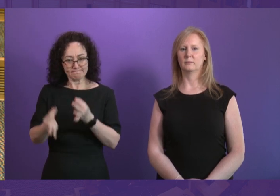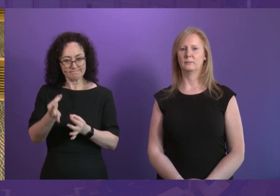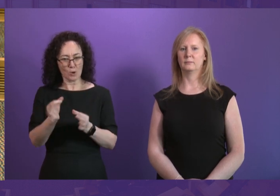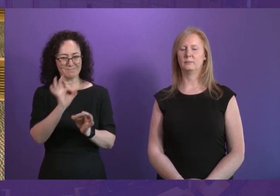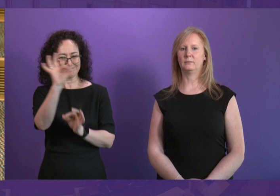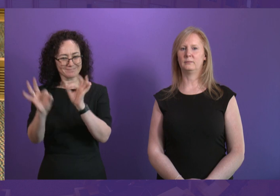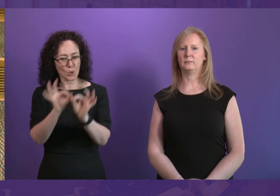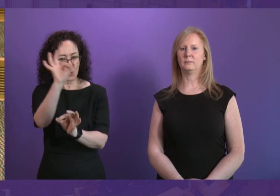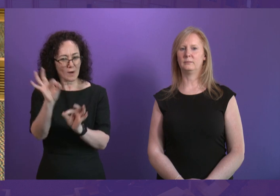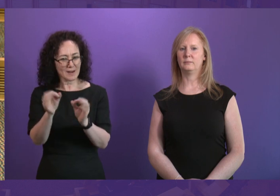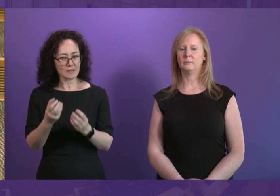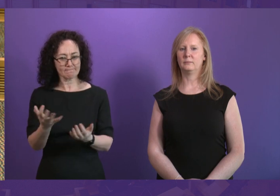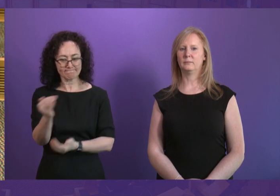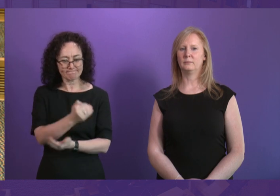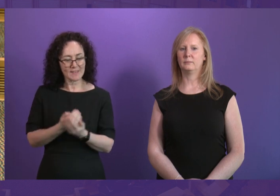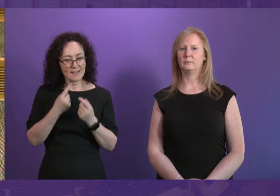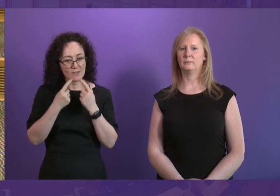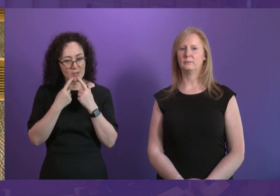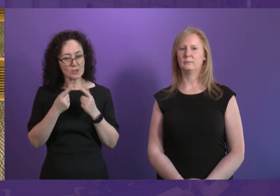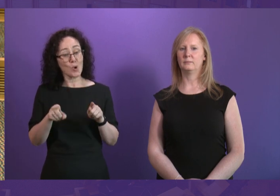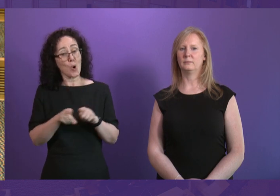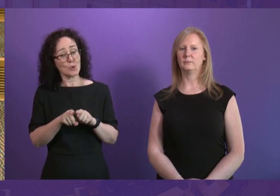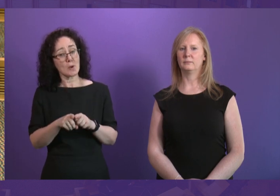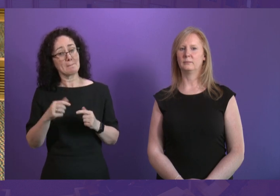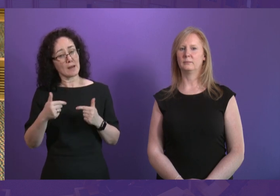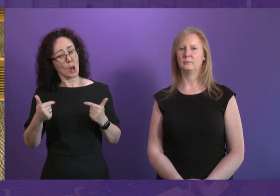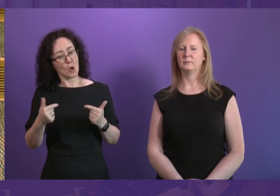to take account of increased disruption levels from extended route closures due to track